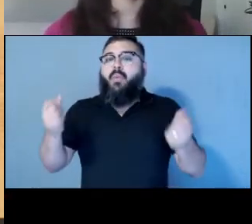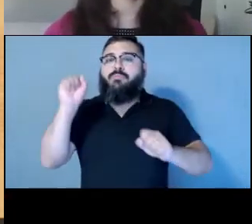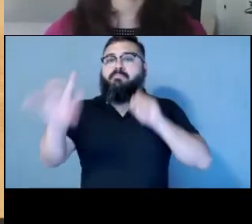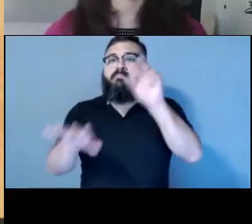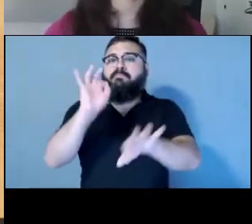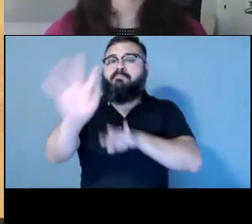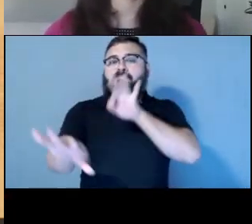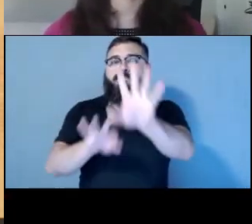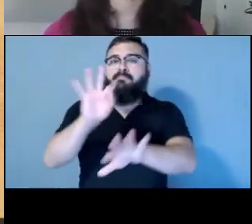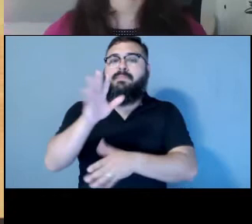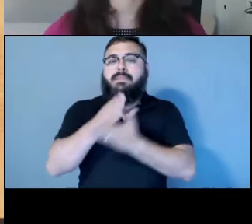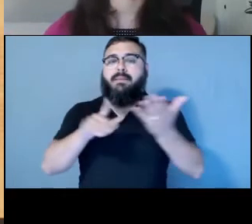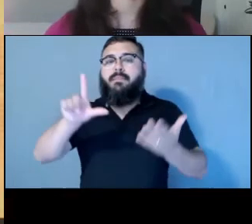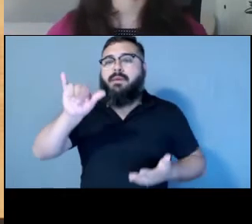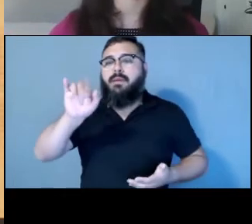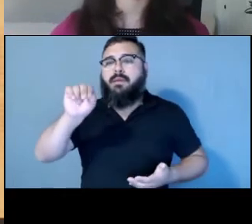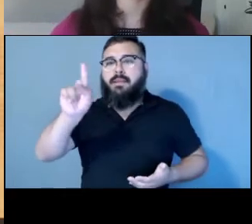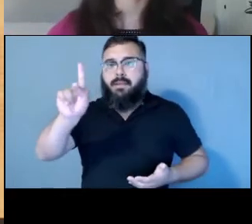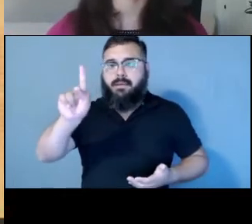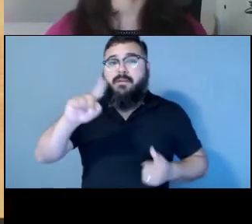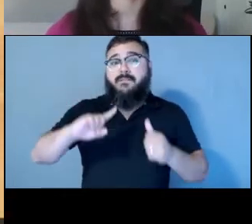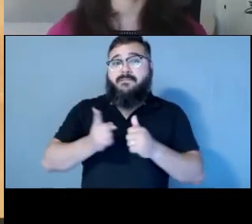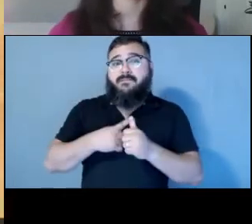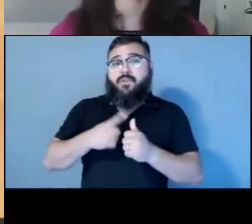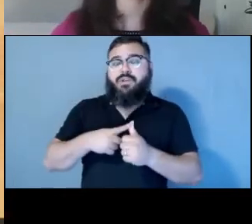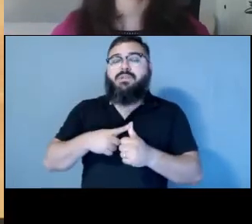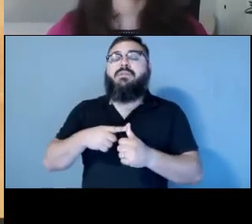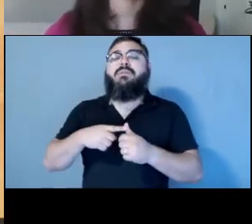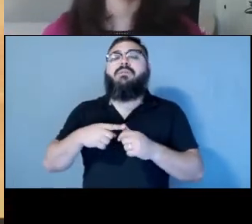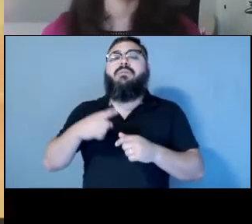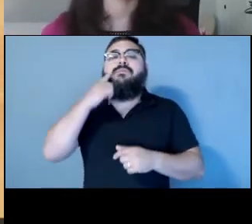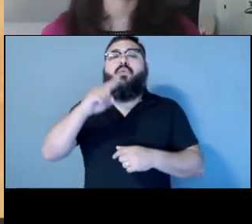And the first one is something, to something called the Job Accommodation Network.